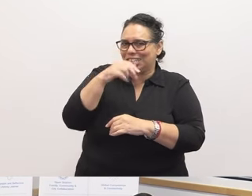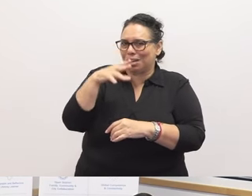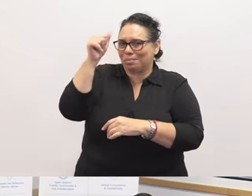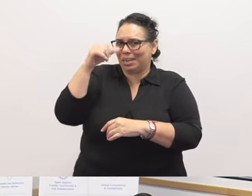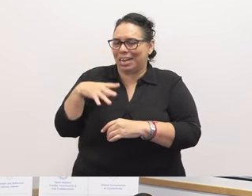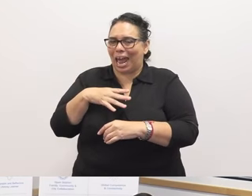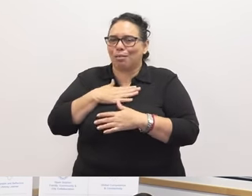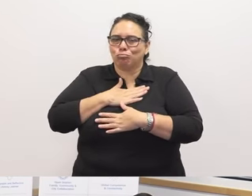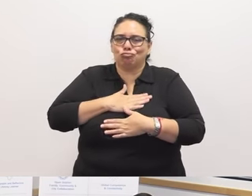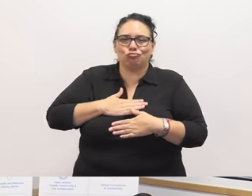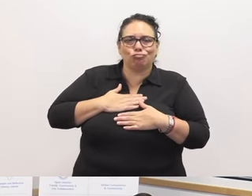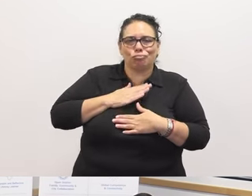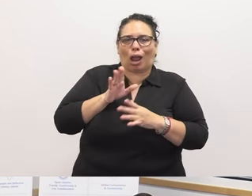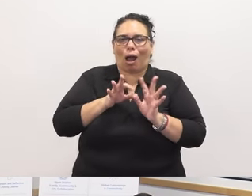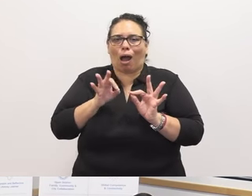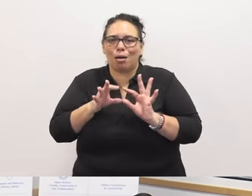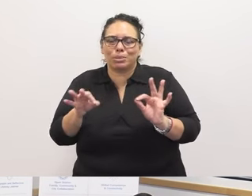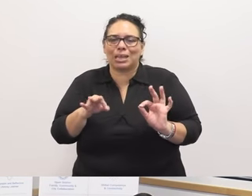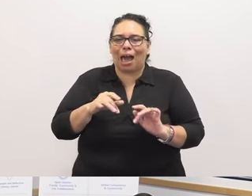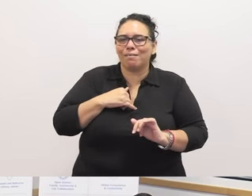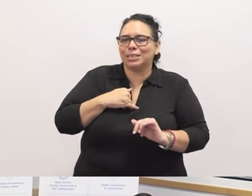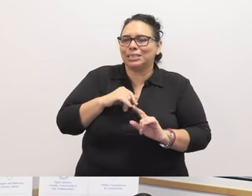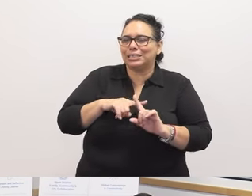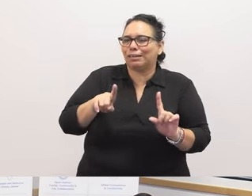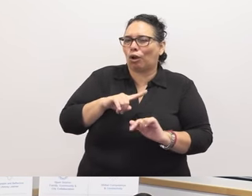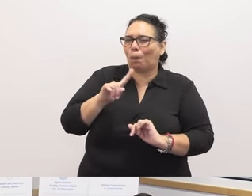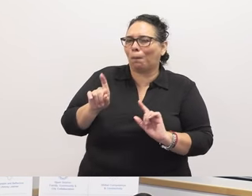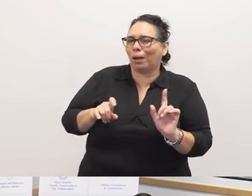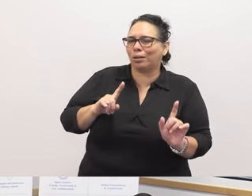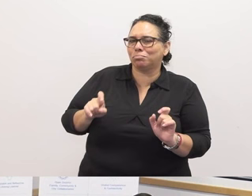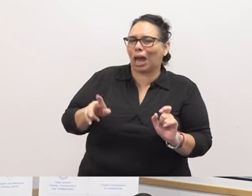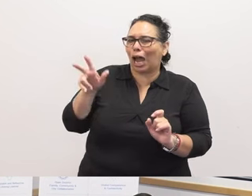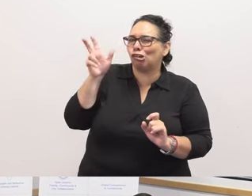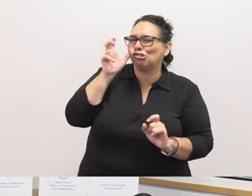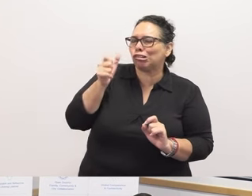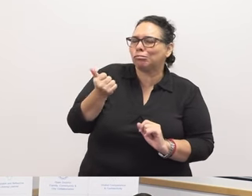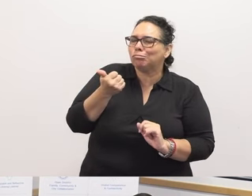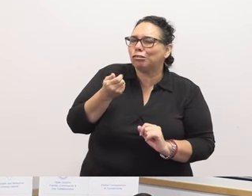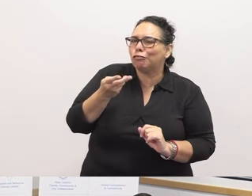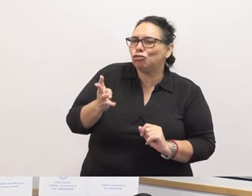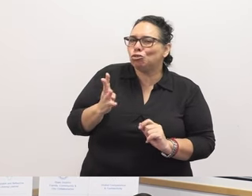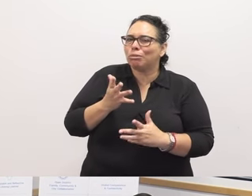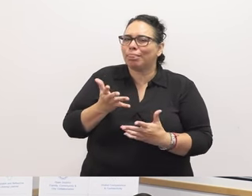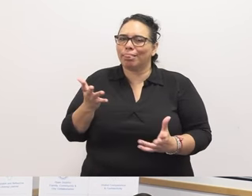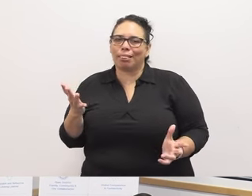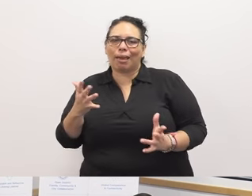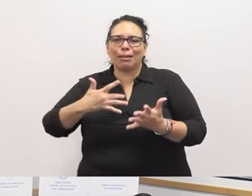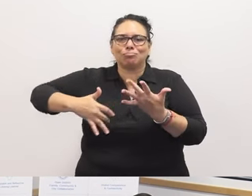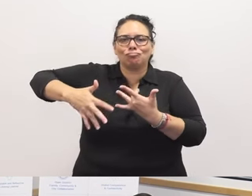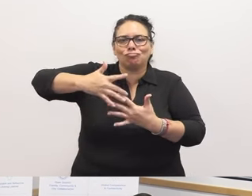So I'm gonna approach the question a little bit differently. I heard a few things around how important it was